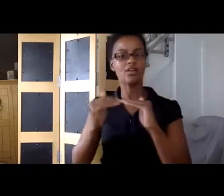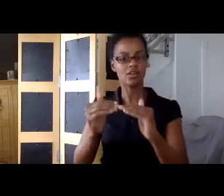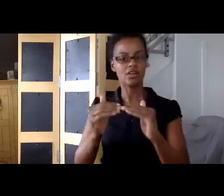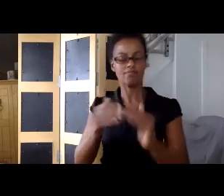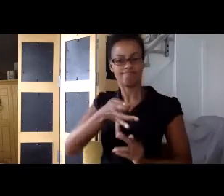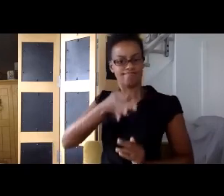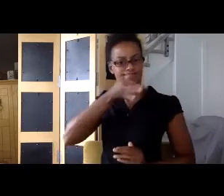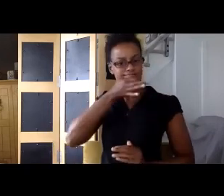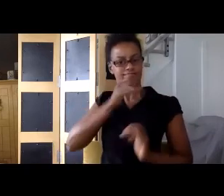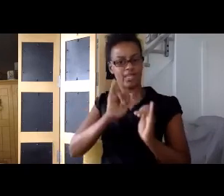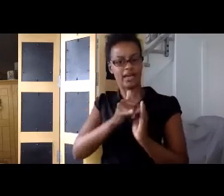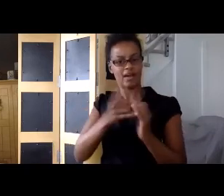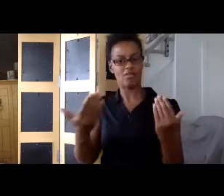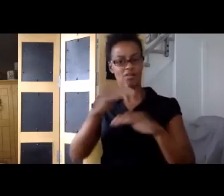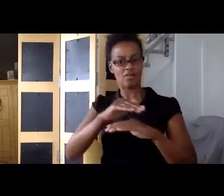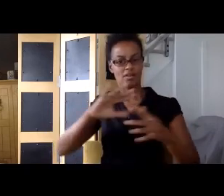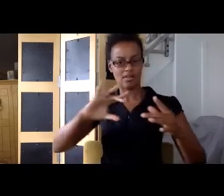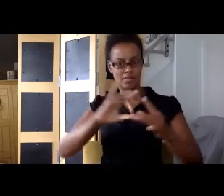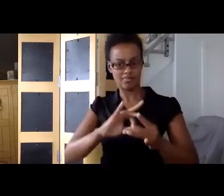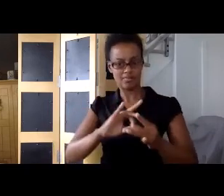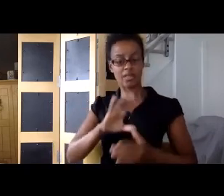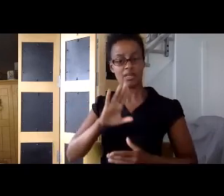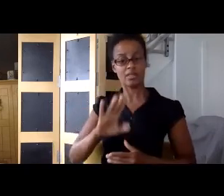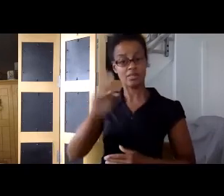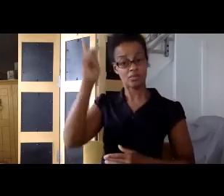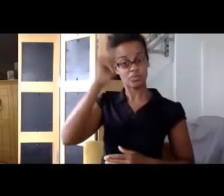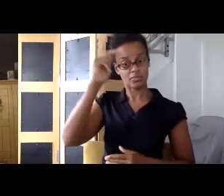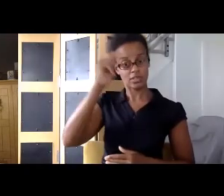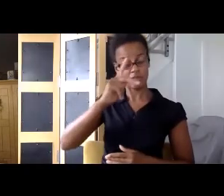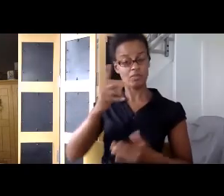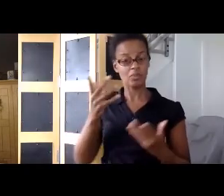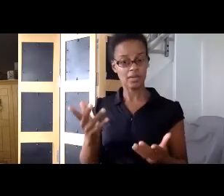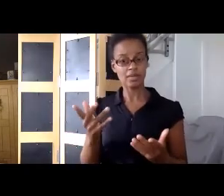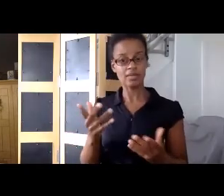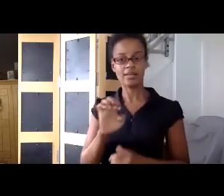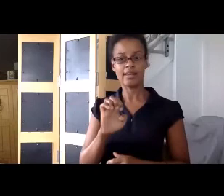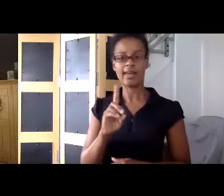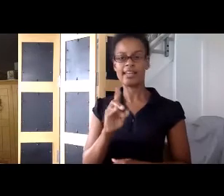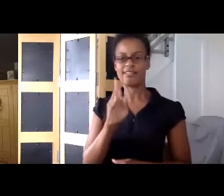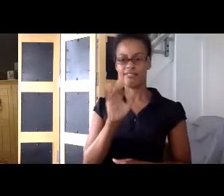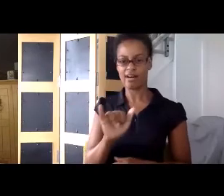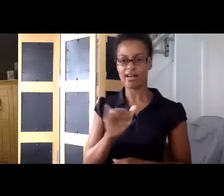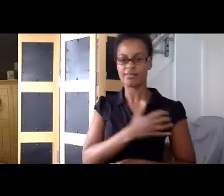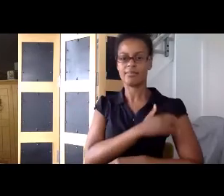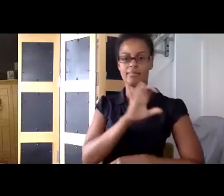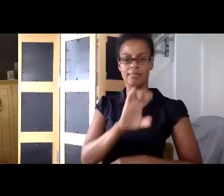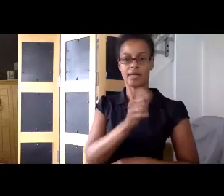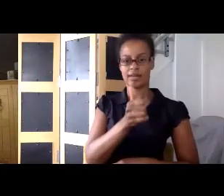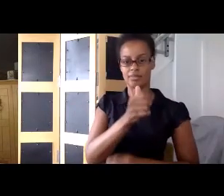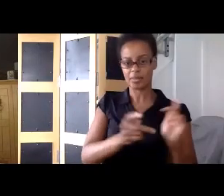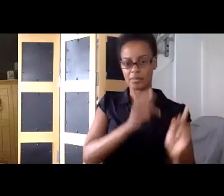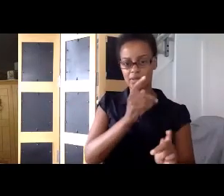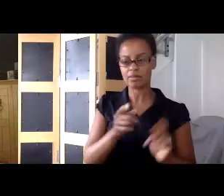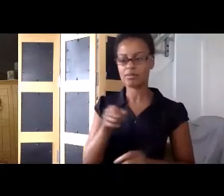is “Edify others, befriend the lonely and promote justice.”